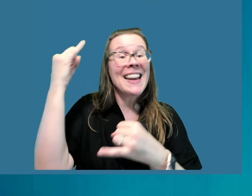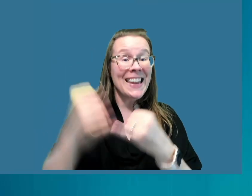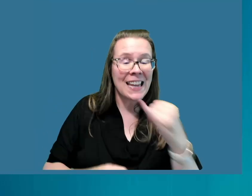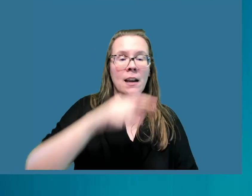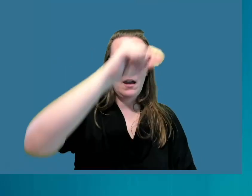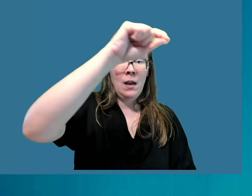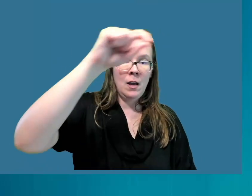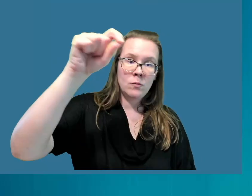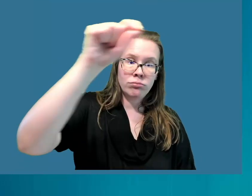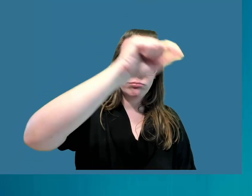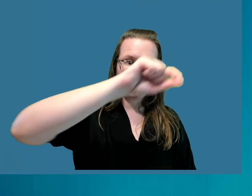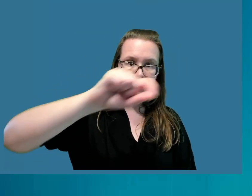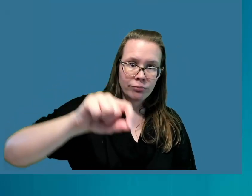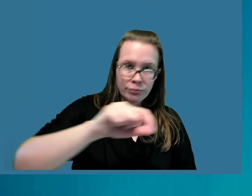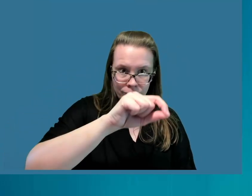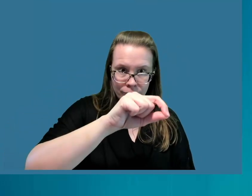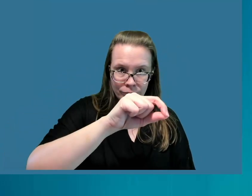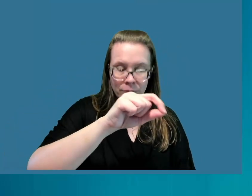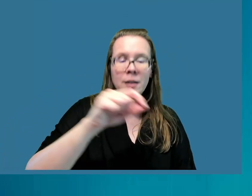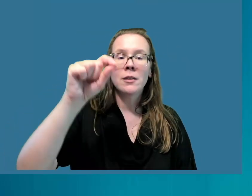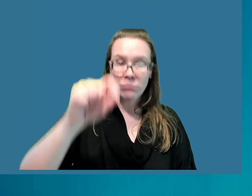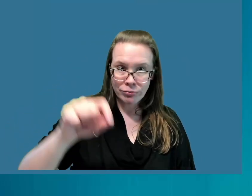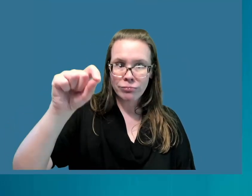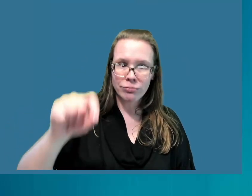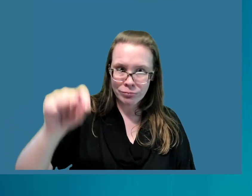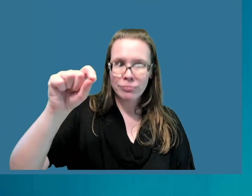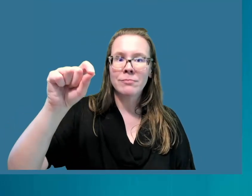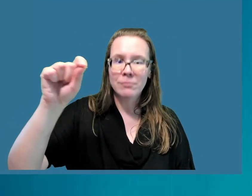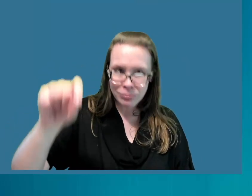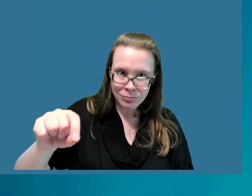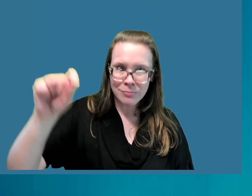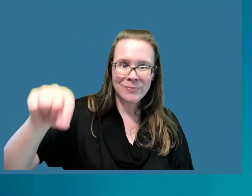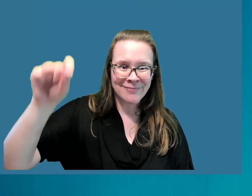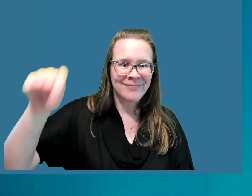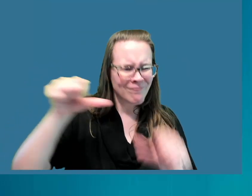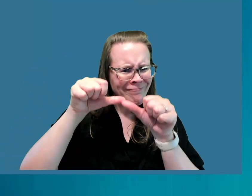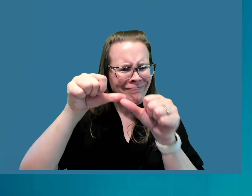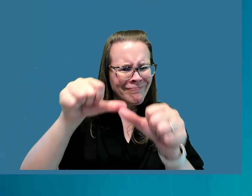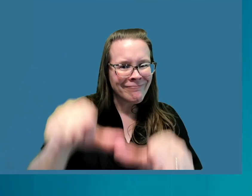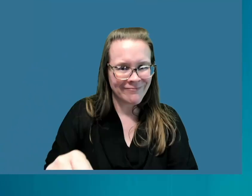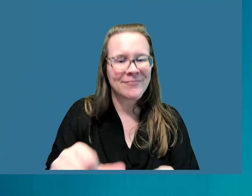now he's creating connected hearts by tracing through them without lifting, um, his skewer.